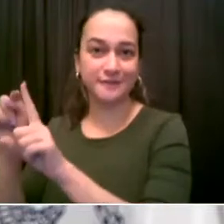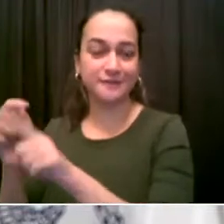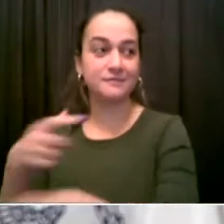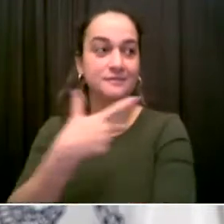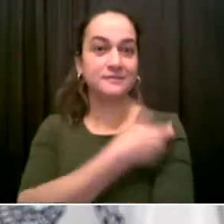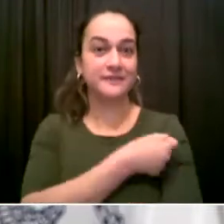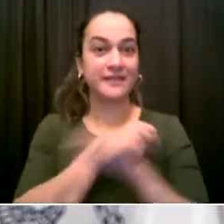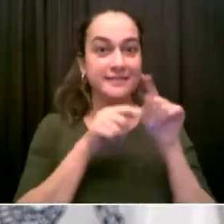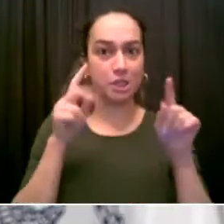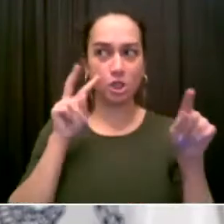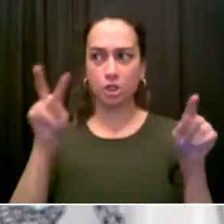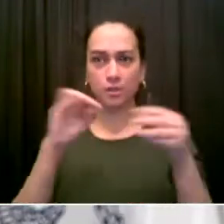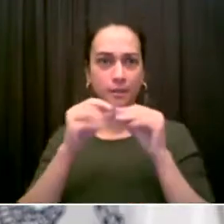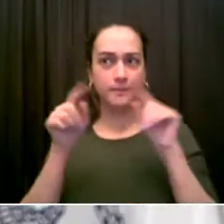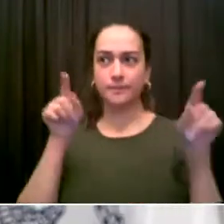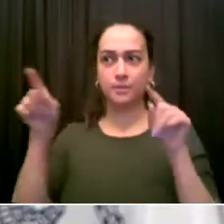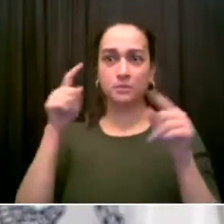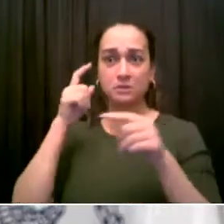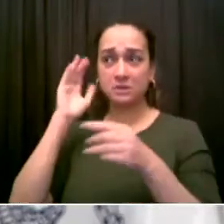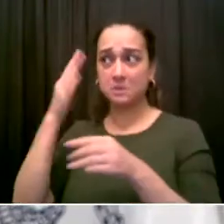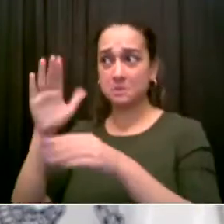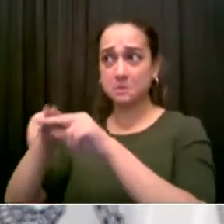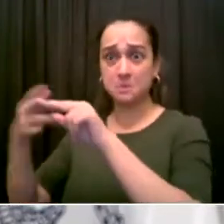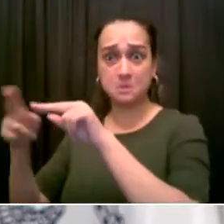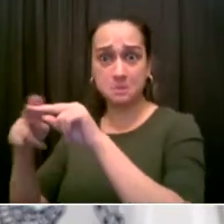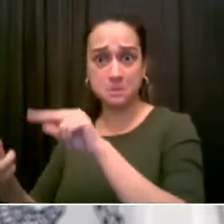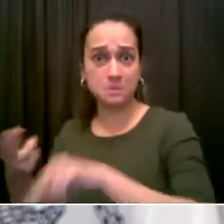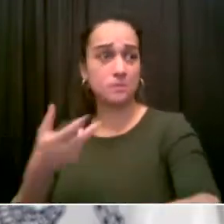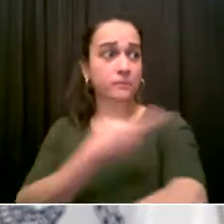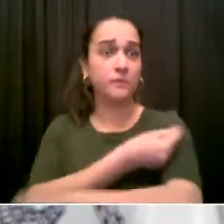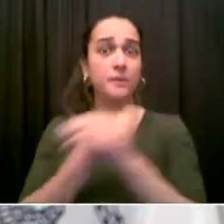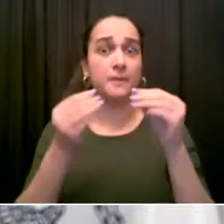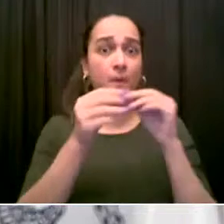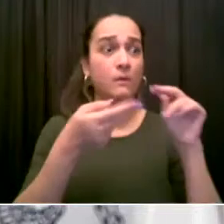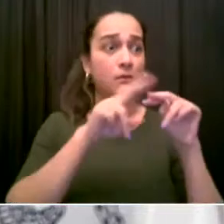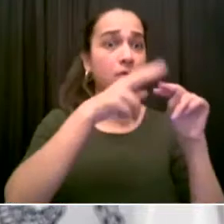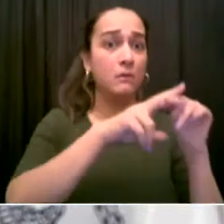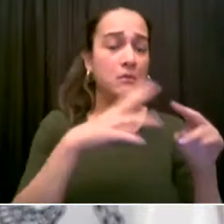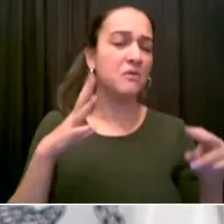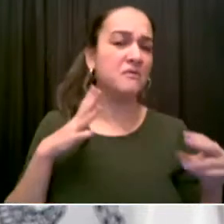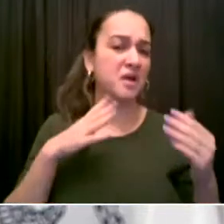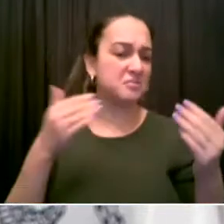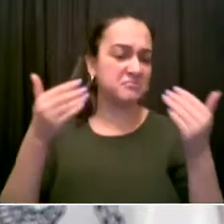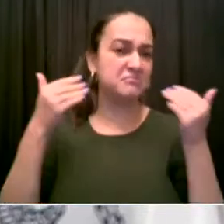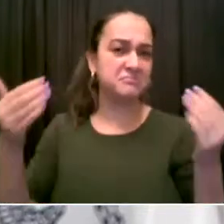AND LOWER. LET'S DO THAT WHERE THE RULES GET SIMPLER AND THINGS OPEN UP